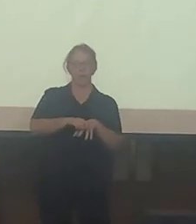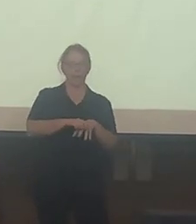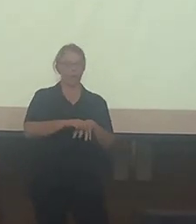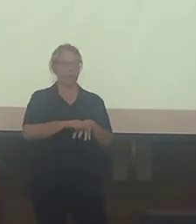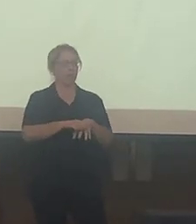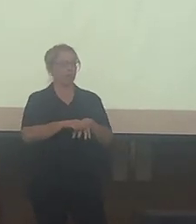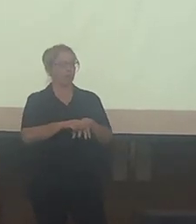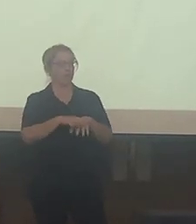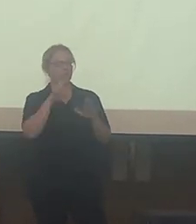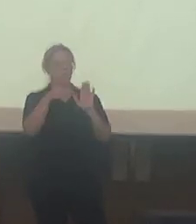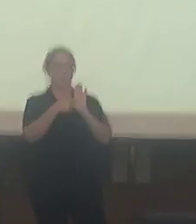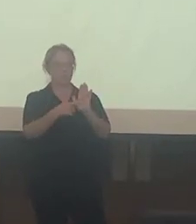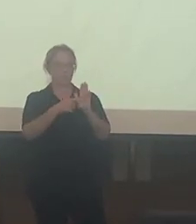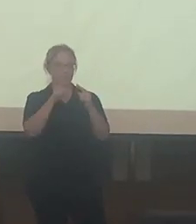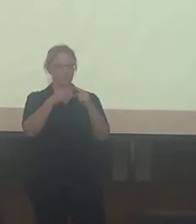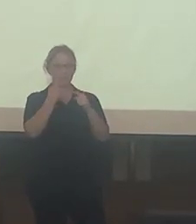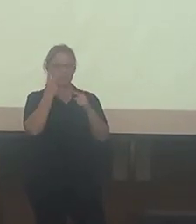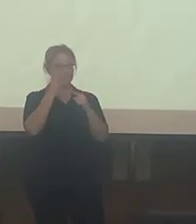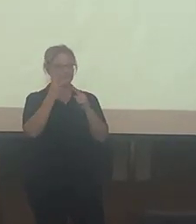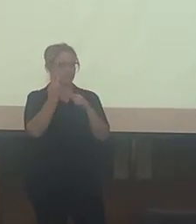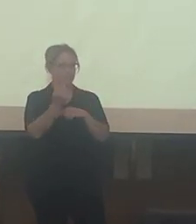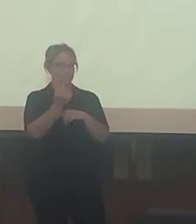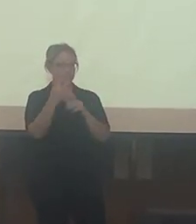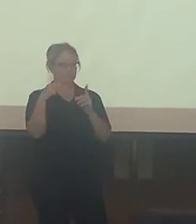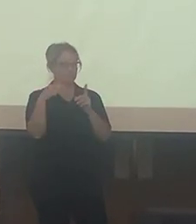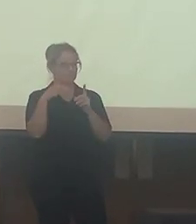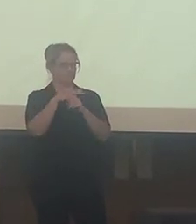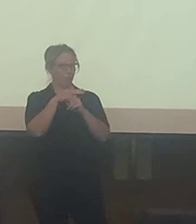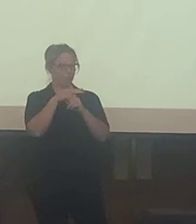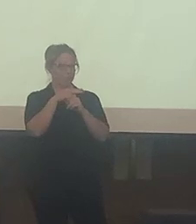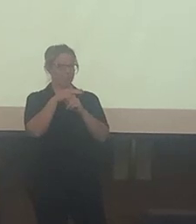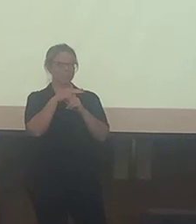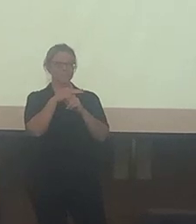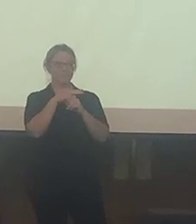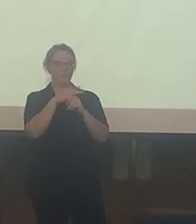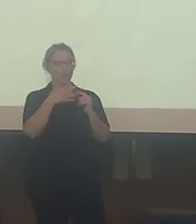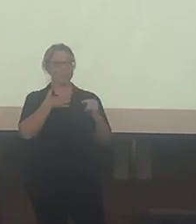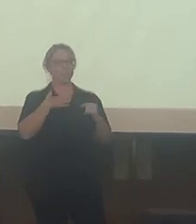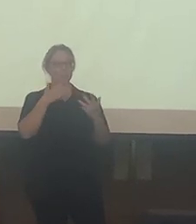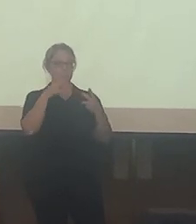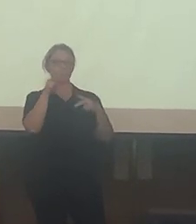that when you look at that two flaws you know okay my child needs both of these yes because